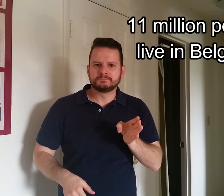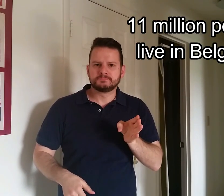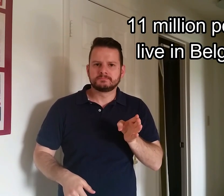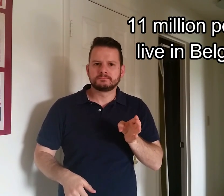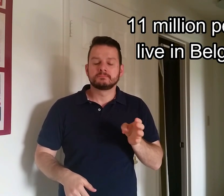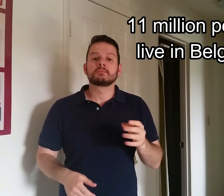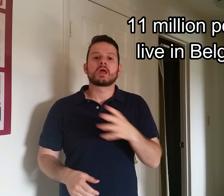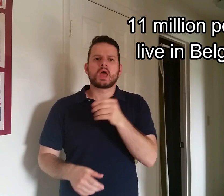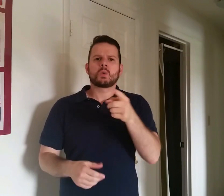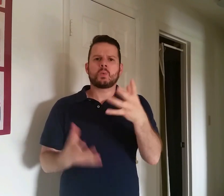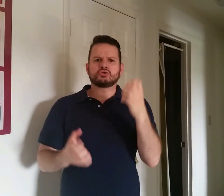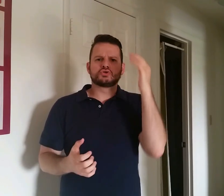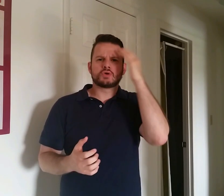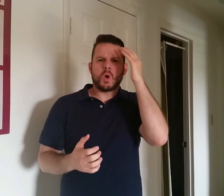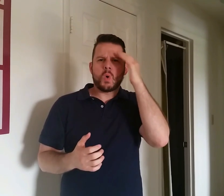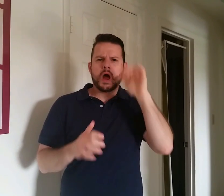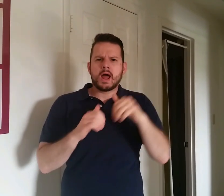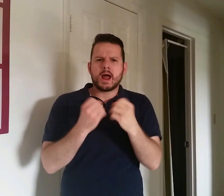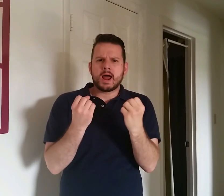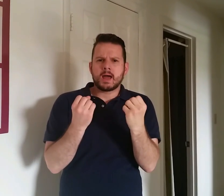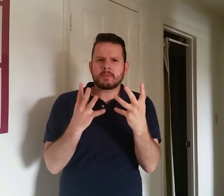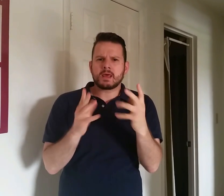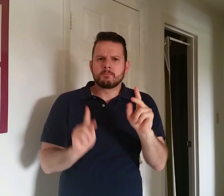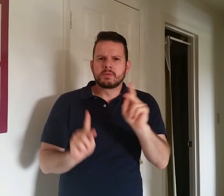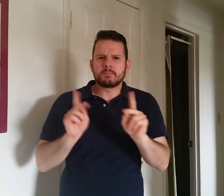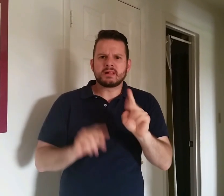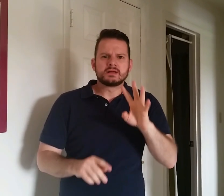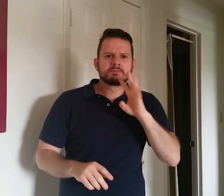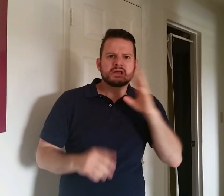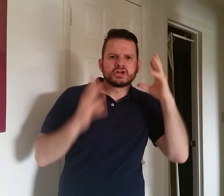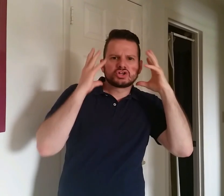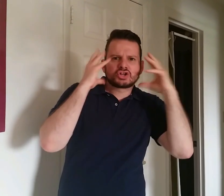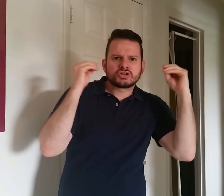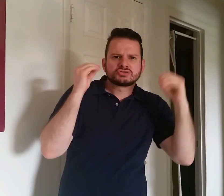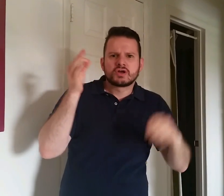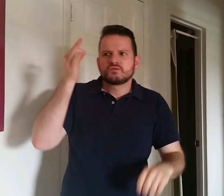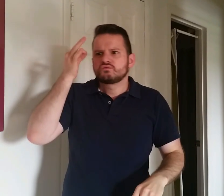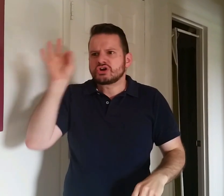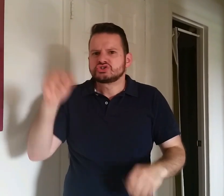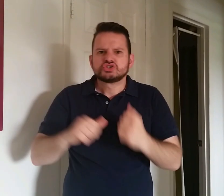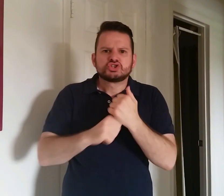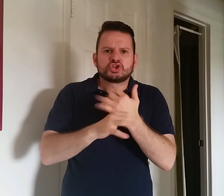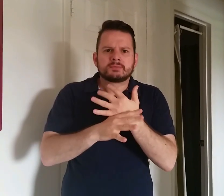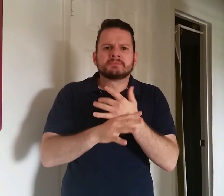If you want to know how many of them speak Dutch, French, and German.